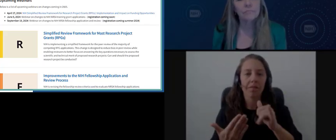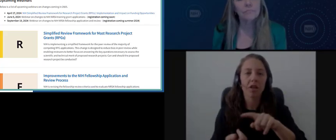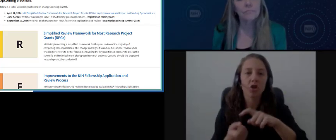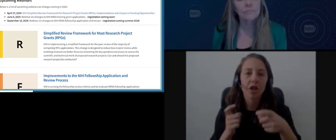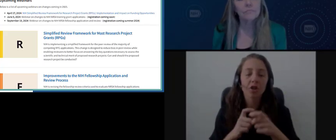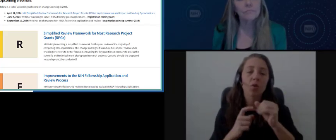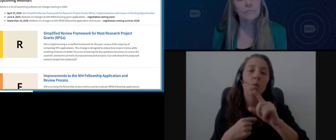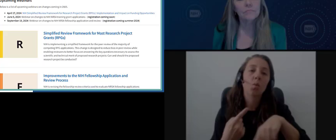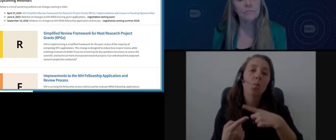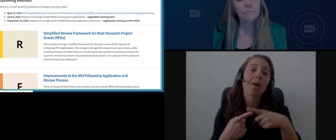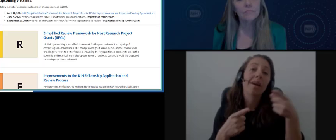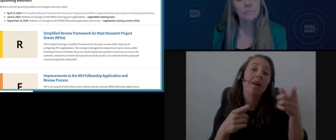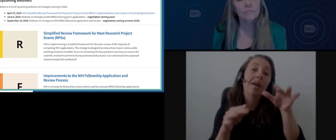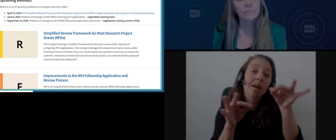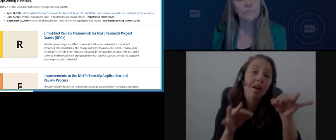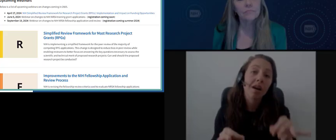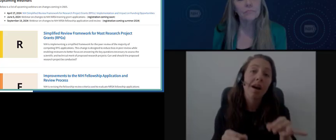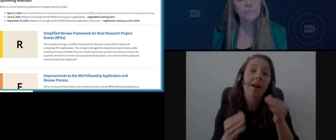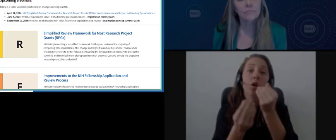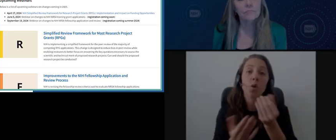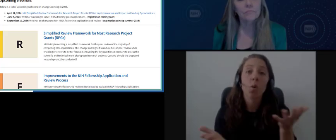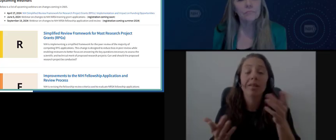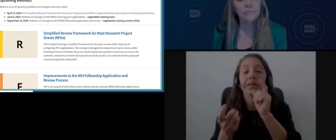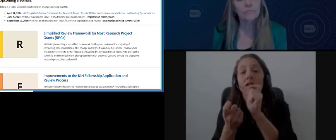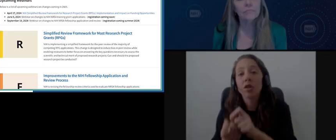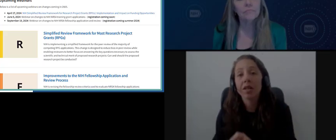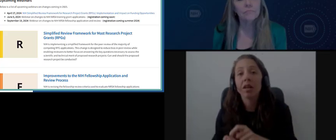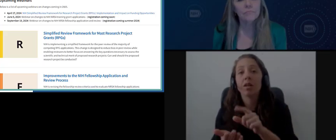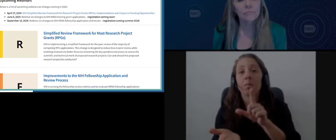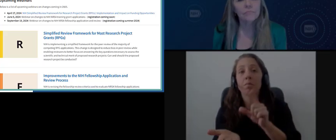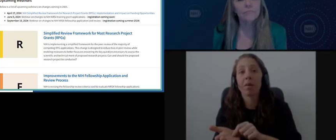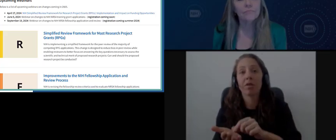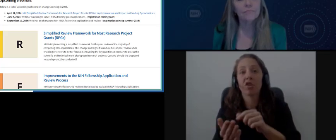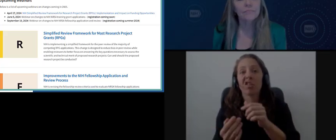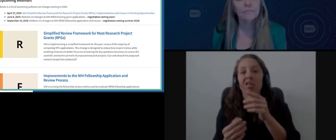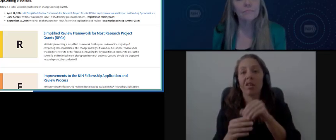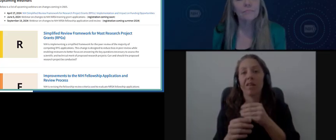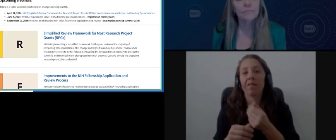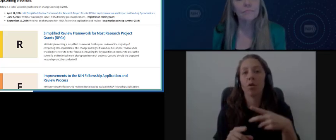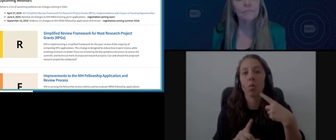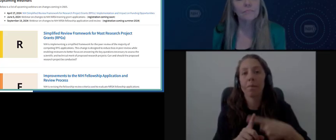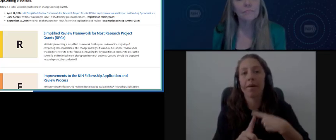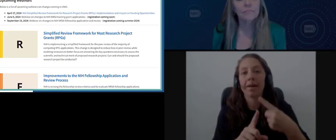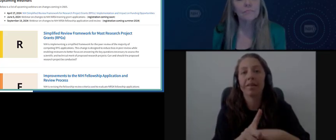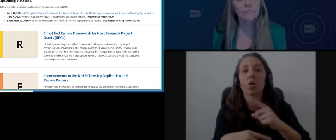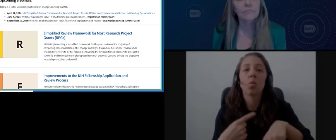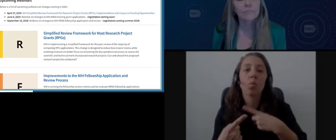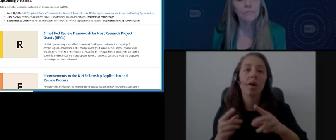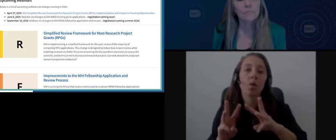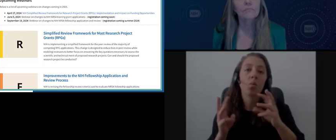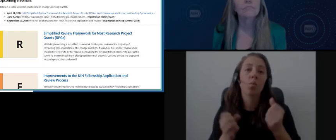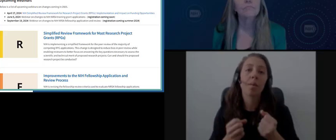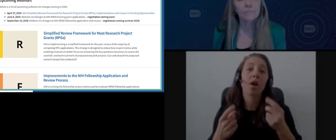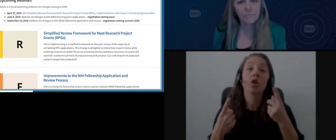over the next few months, as webinars are announced, as additional resources become available, you can find them all on this web page.